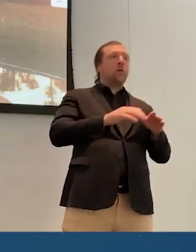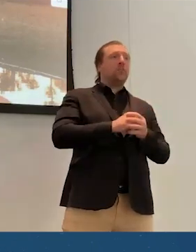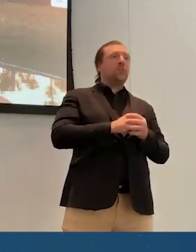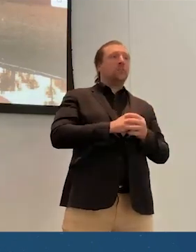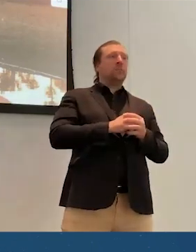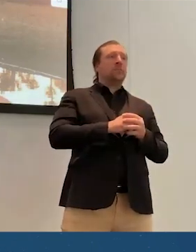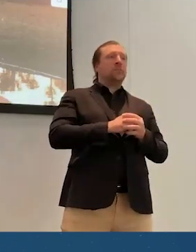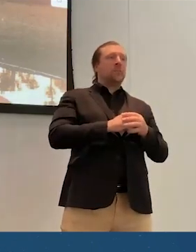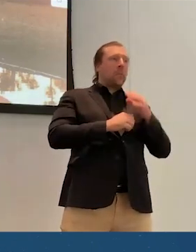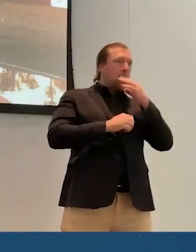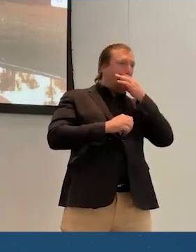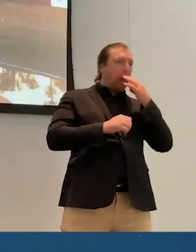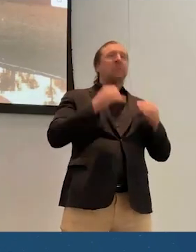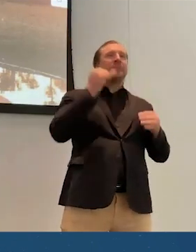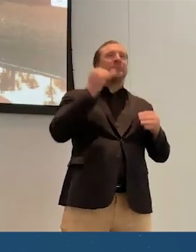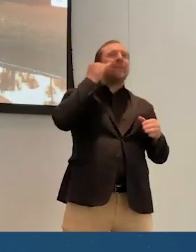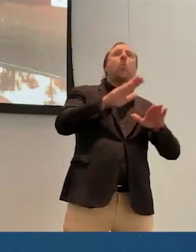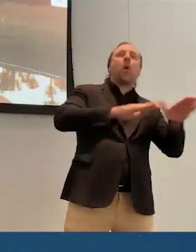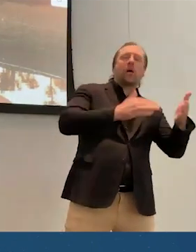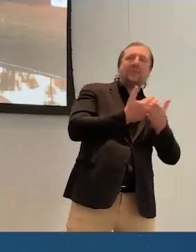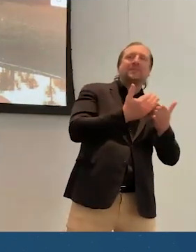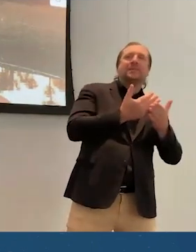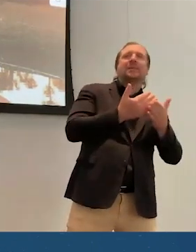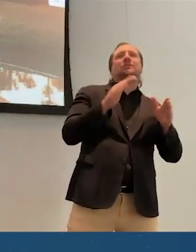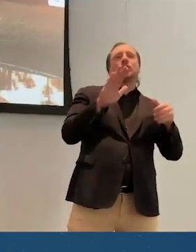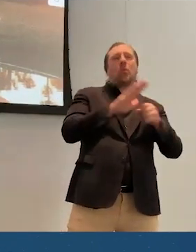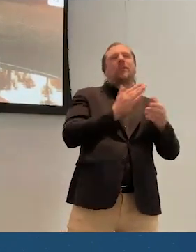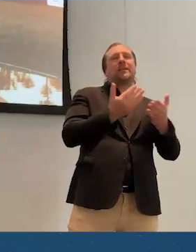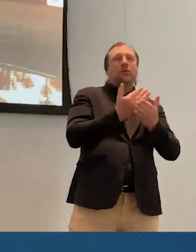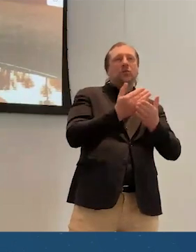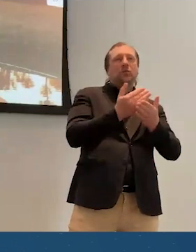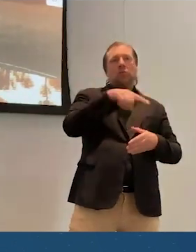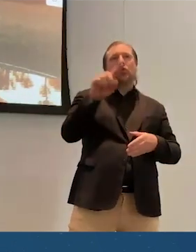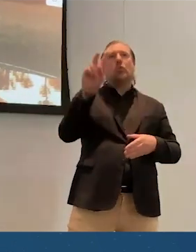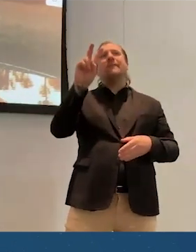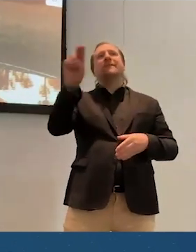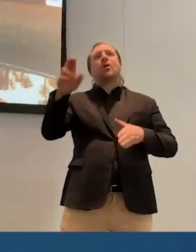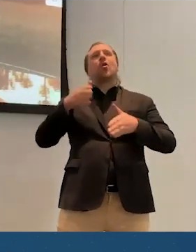discover new wonders and experience,